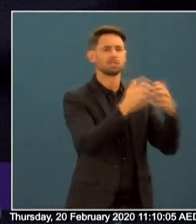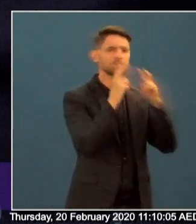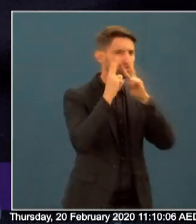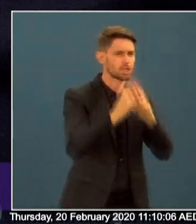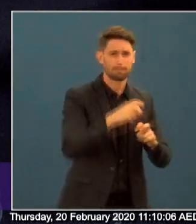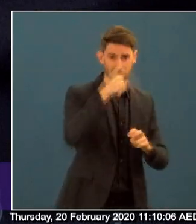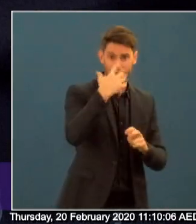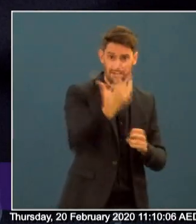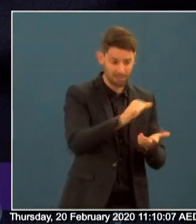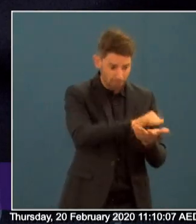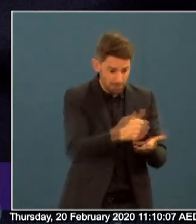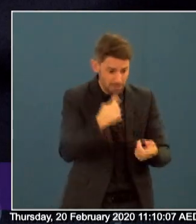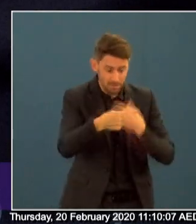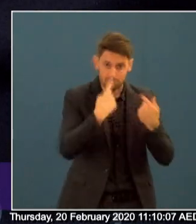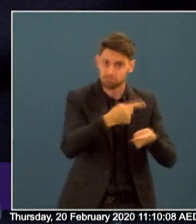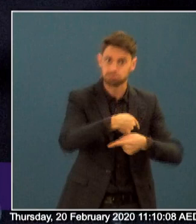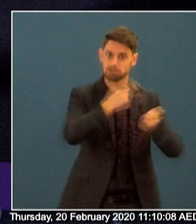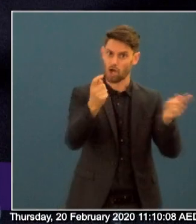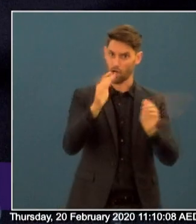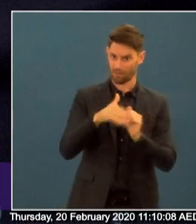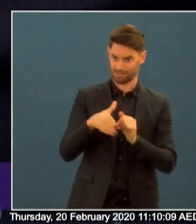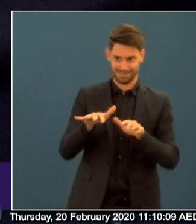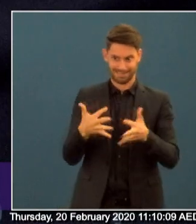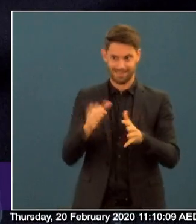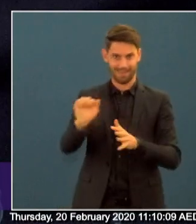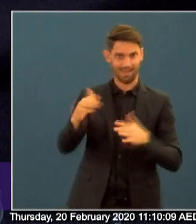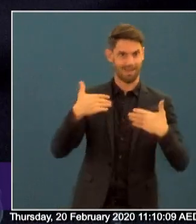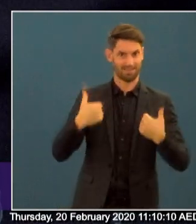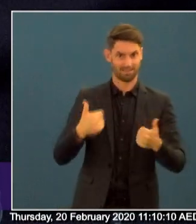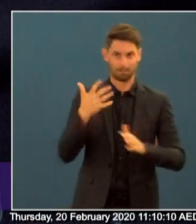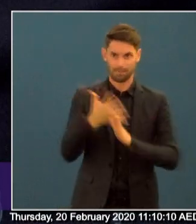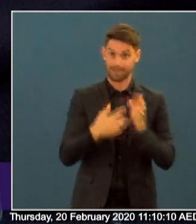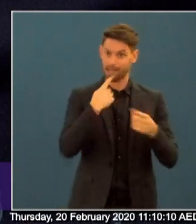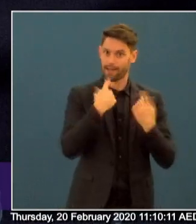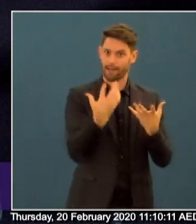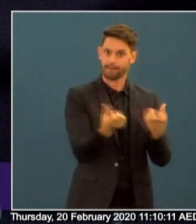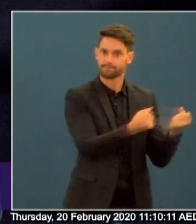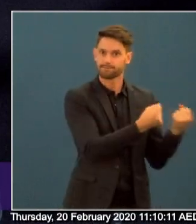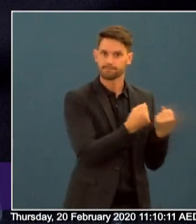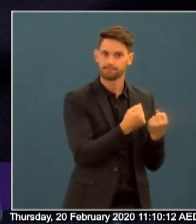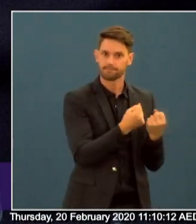And, despite taking these and other more recent statistics,